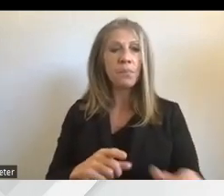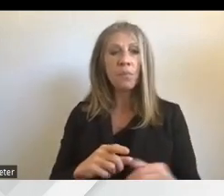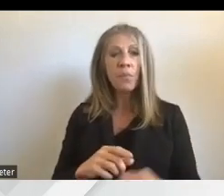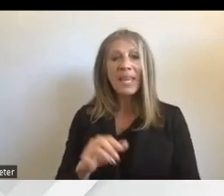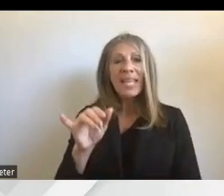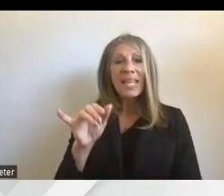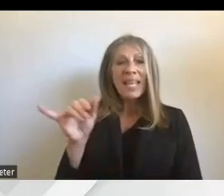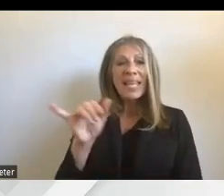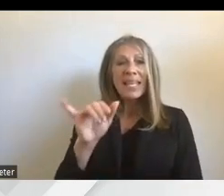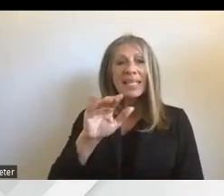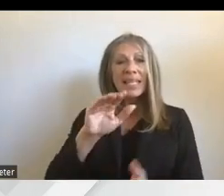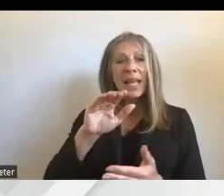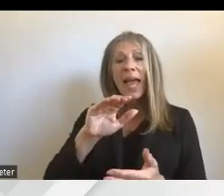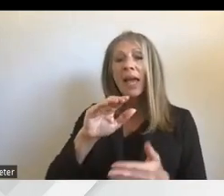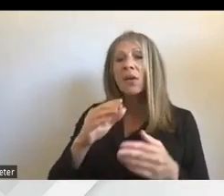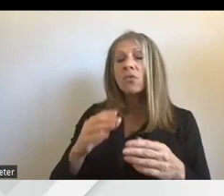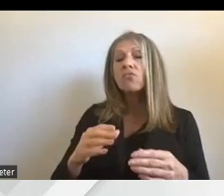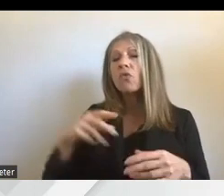Similar crosswalks at intersections: